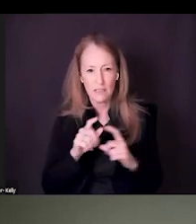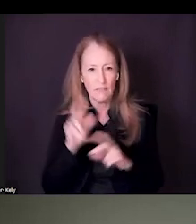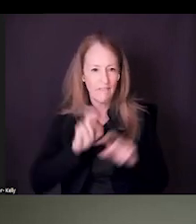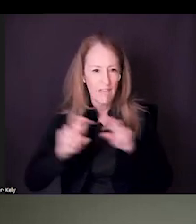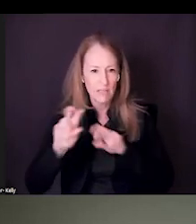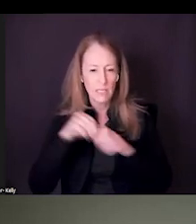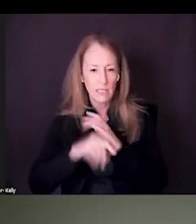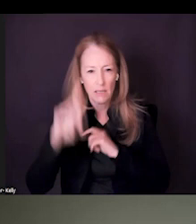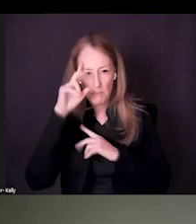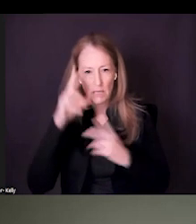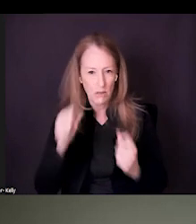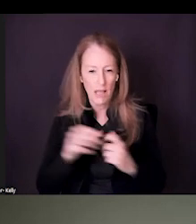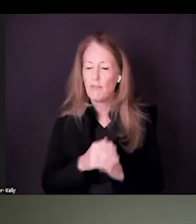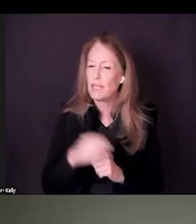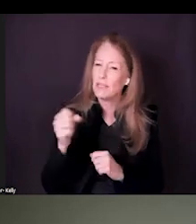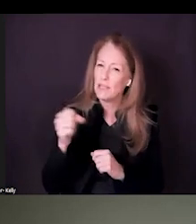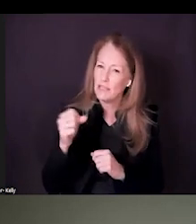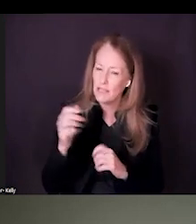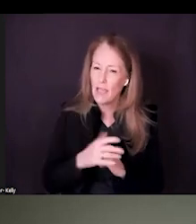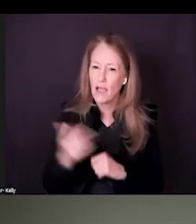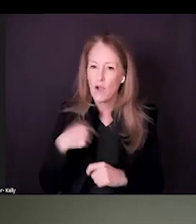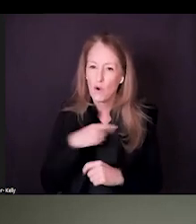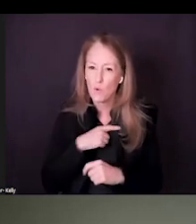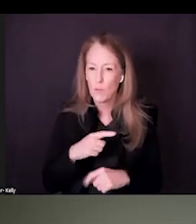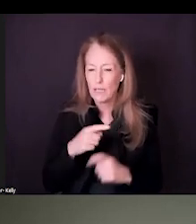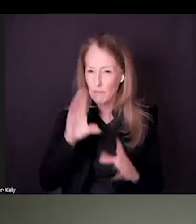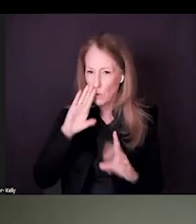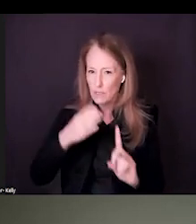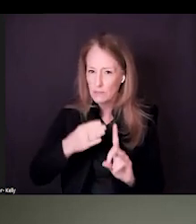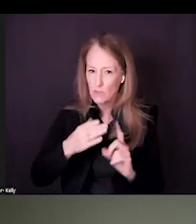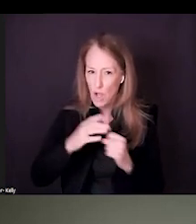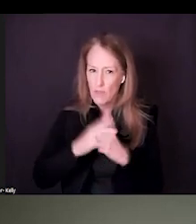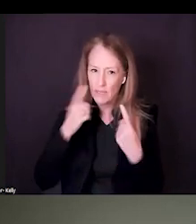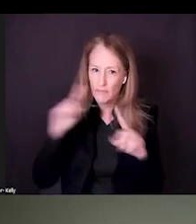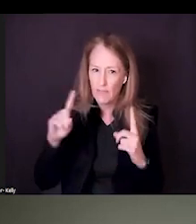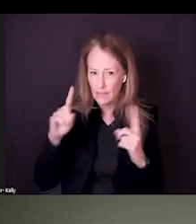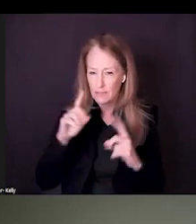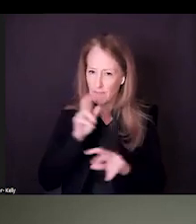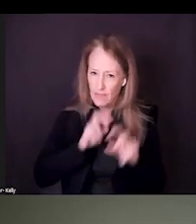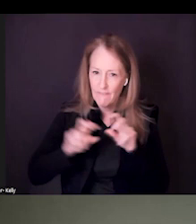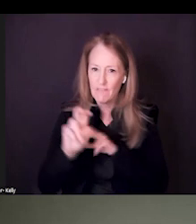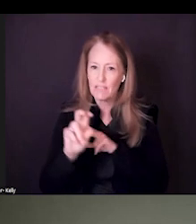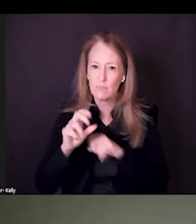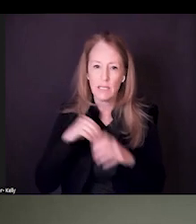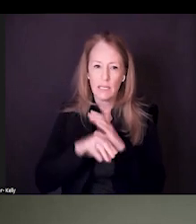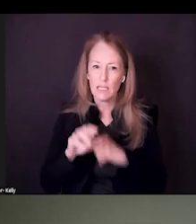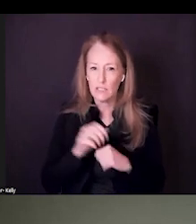WE ARE FOCUSED ON THE EFFECTIVE INVESTMENT IN MENTAL HEALTH AND WE HAVE A BETTER UNDERSTANDING ON THE POLICY AND THE IMPACT